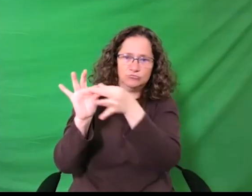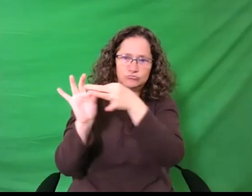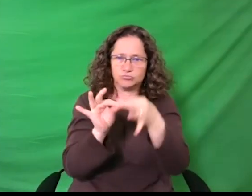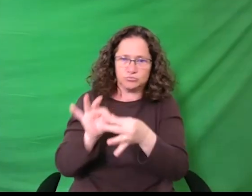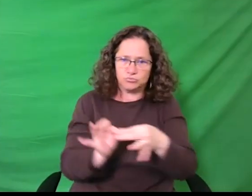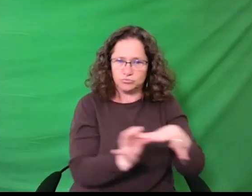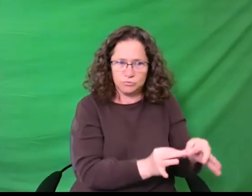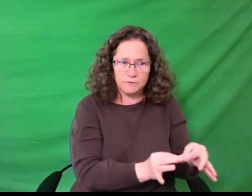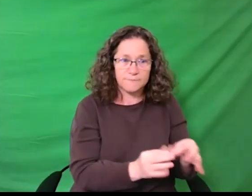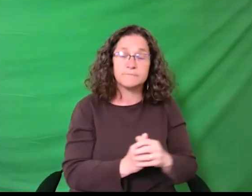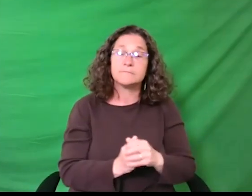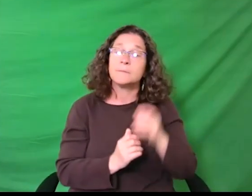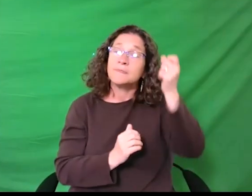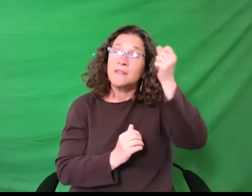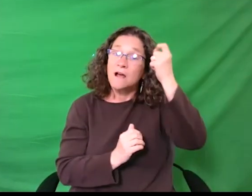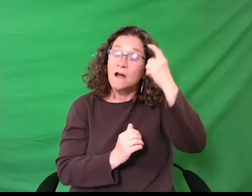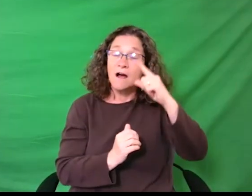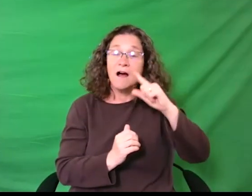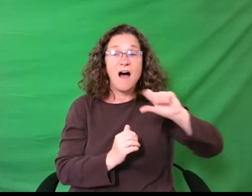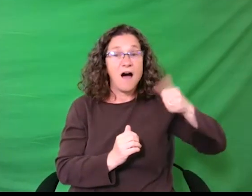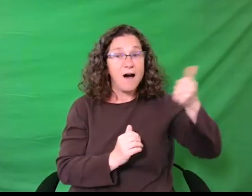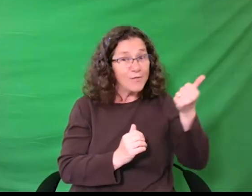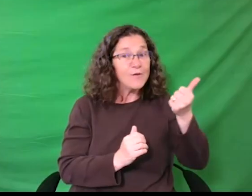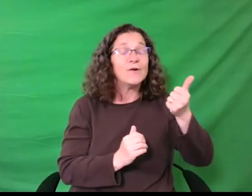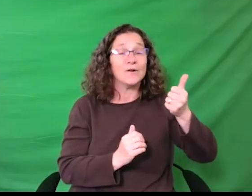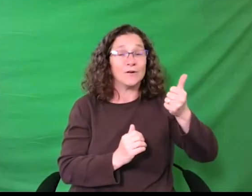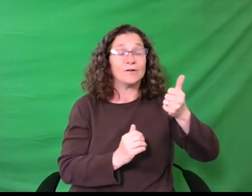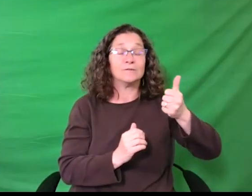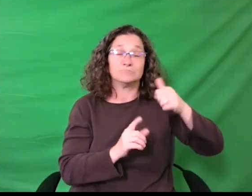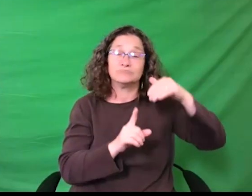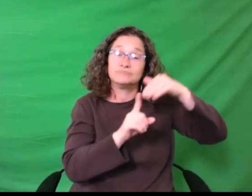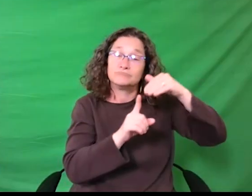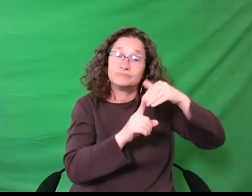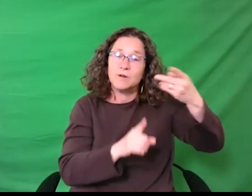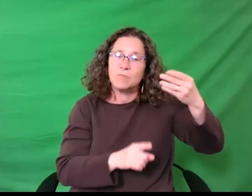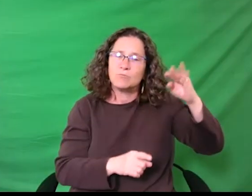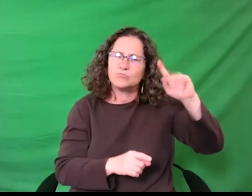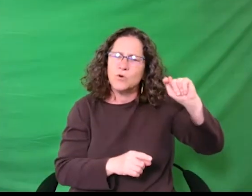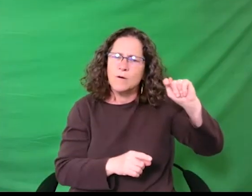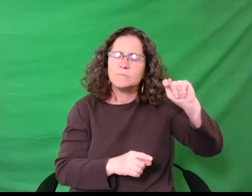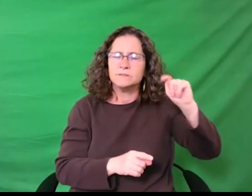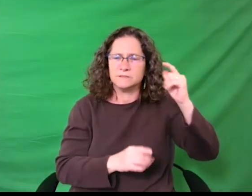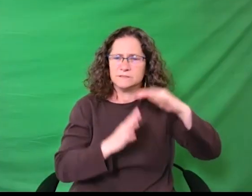And the cuing system is the only one that I'm familiar with that can visualize